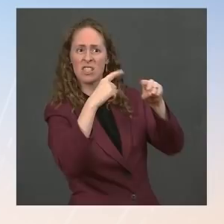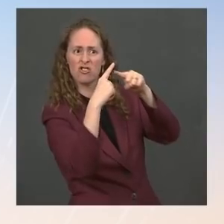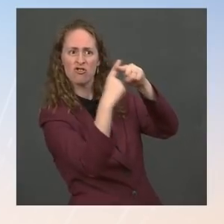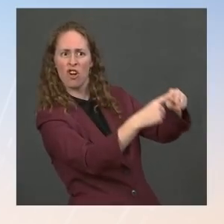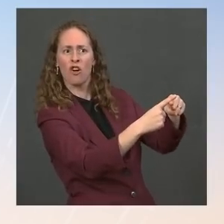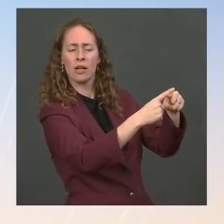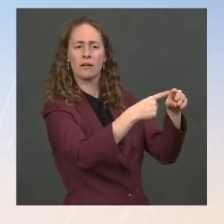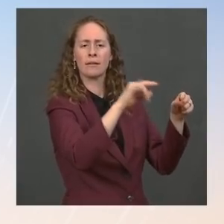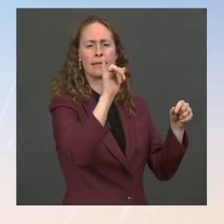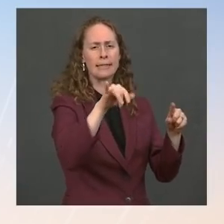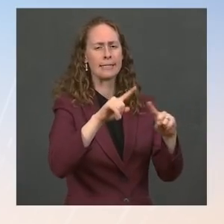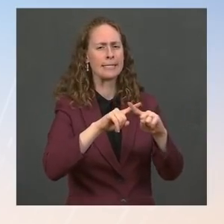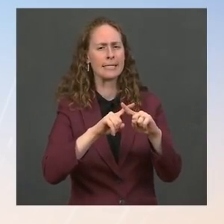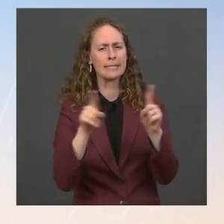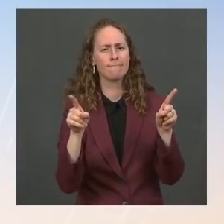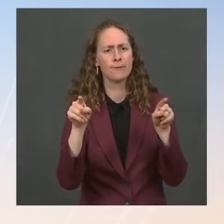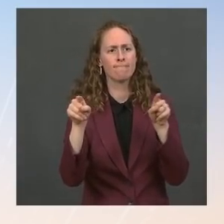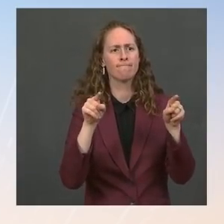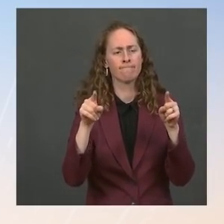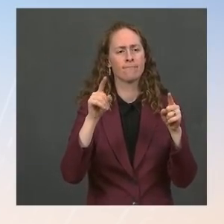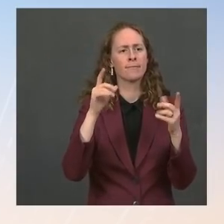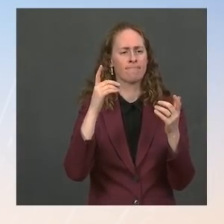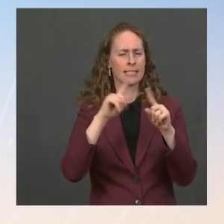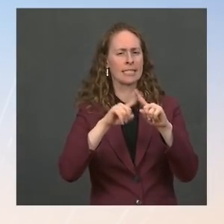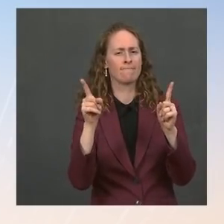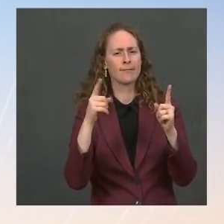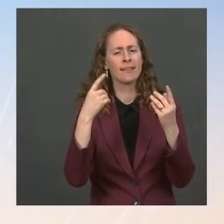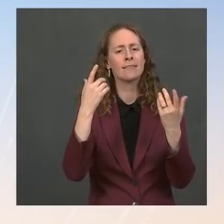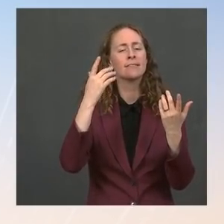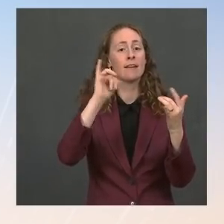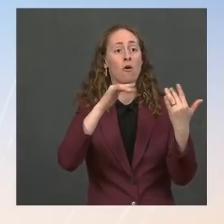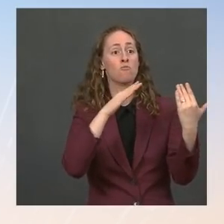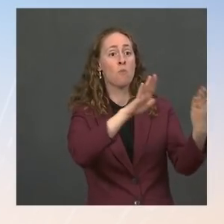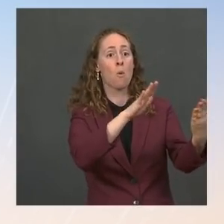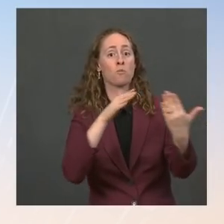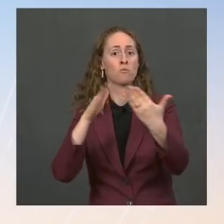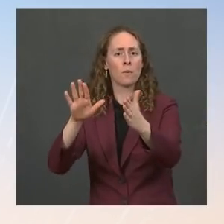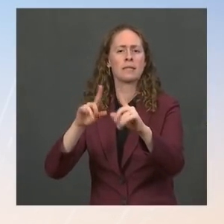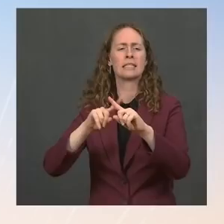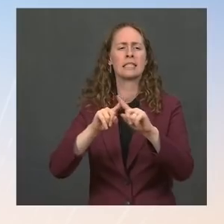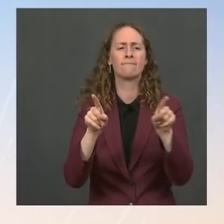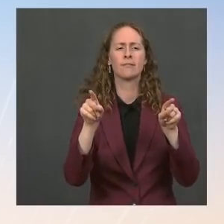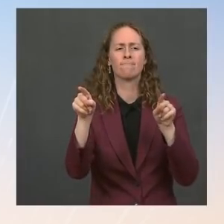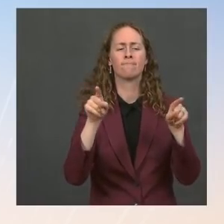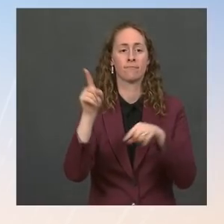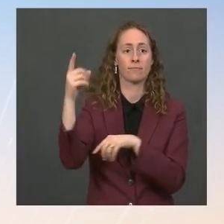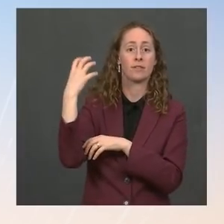and it requires a different approach and is a different approach internally, and General McKenzie spoke to that last week as well. The Press: Some of the victims' relatives